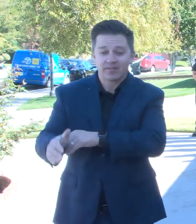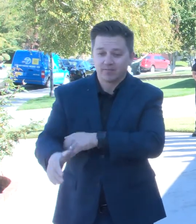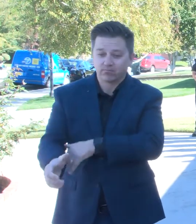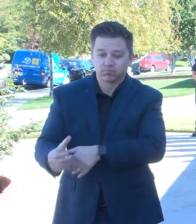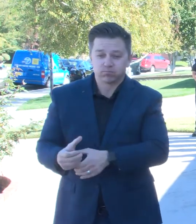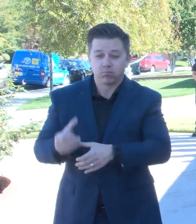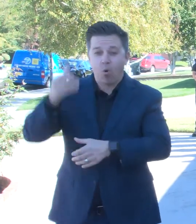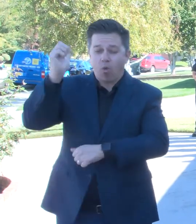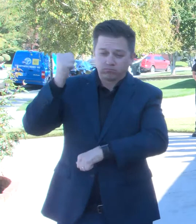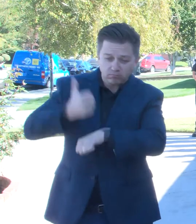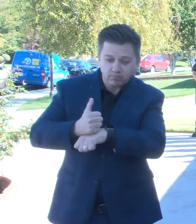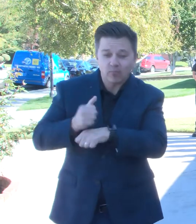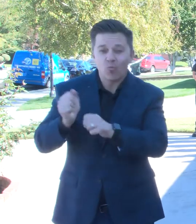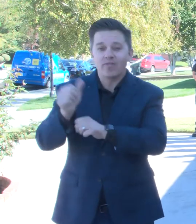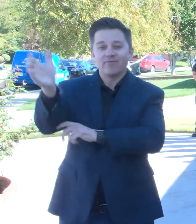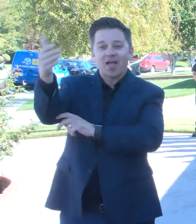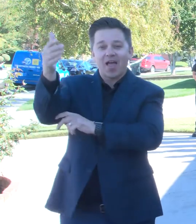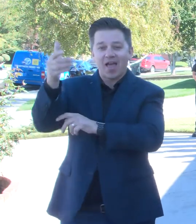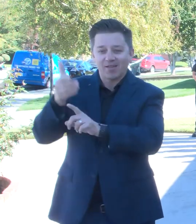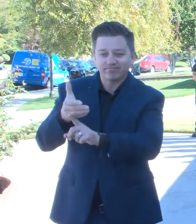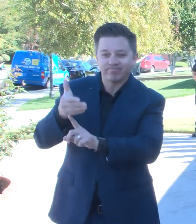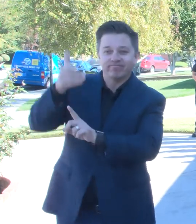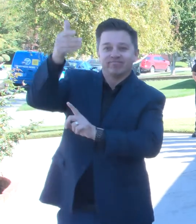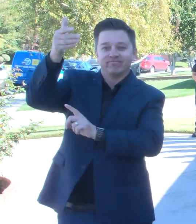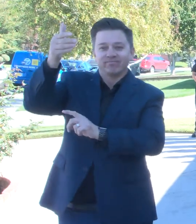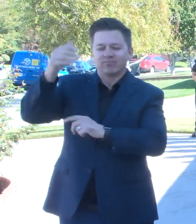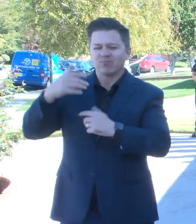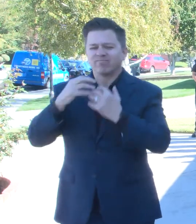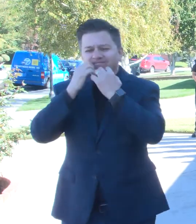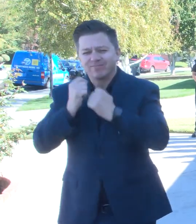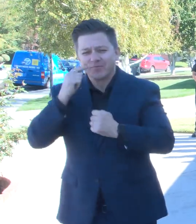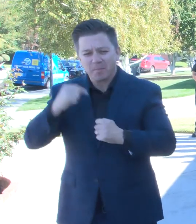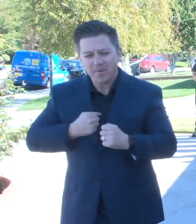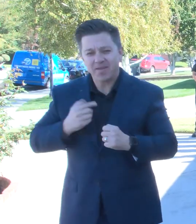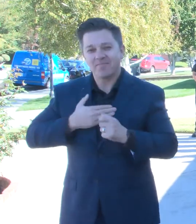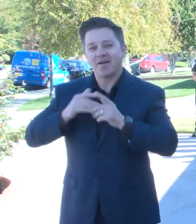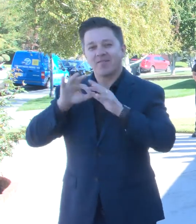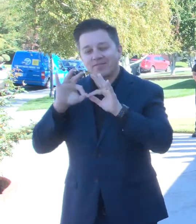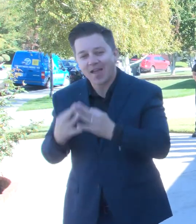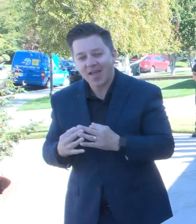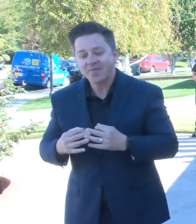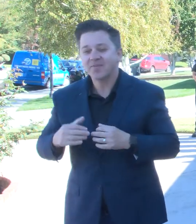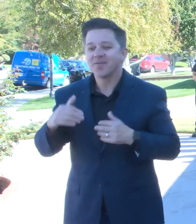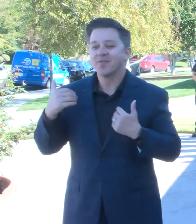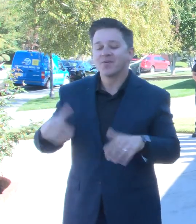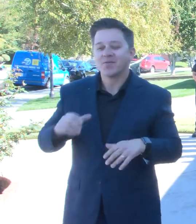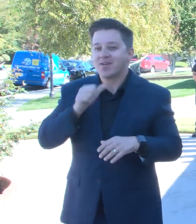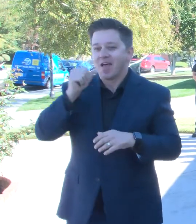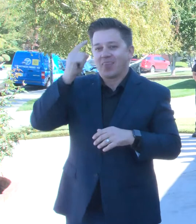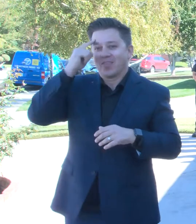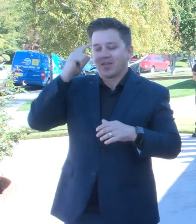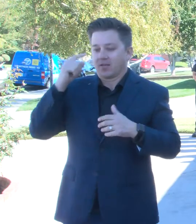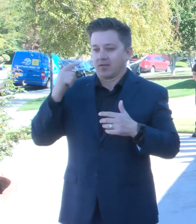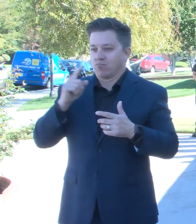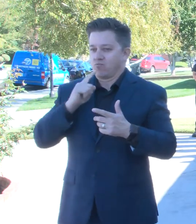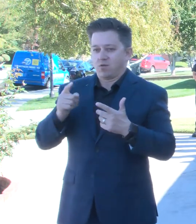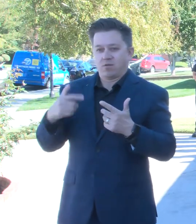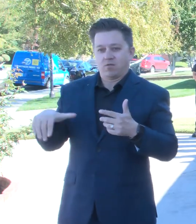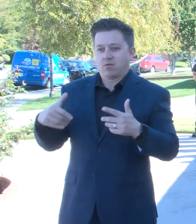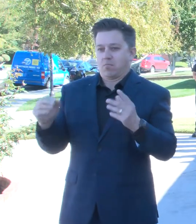the flag means a lot to me and uh to my family and i didn't think it could be more but after seeing